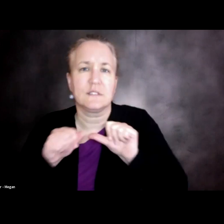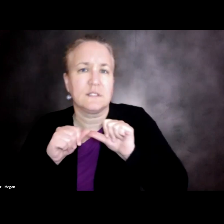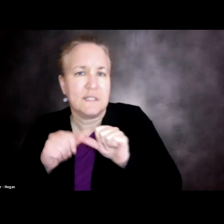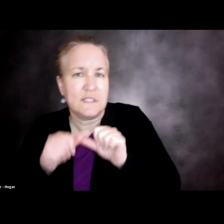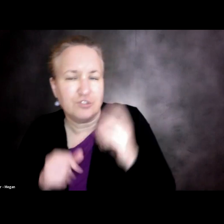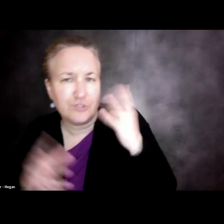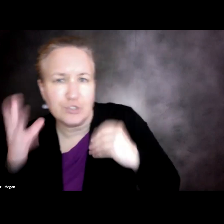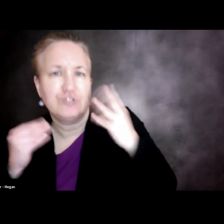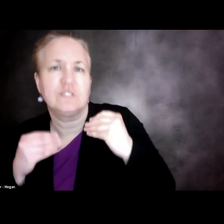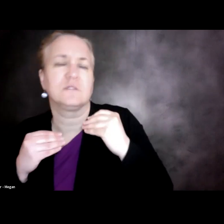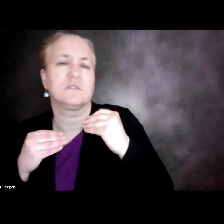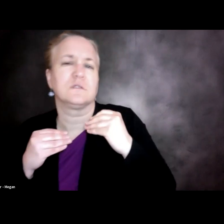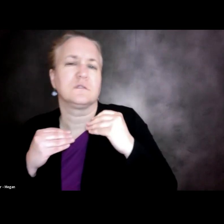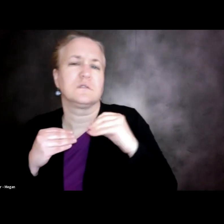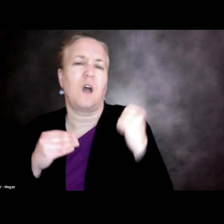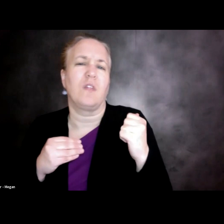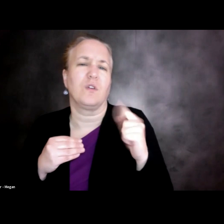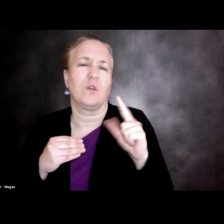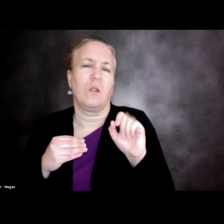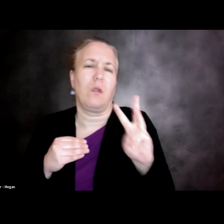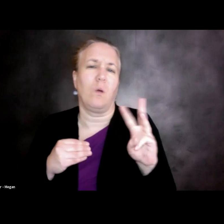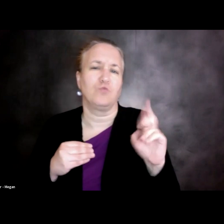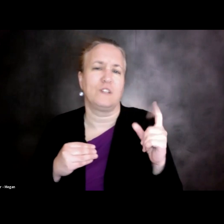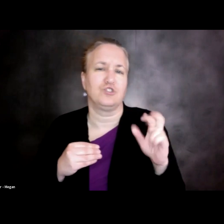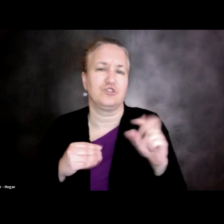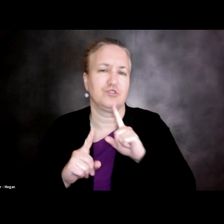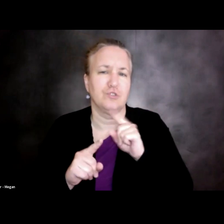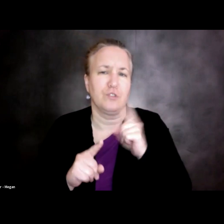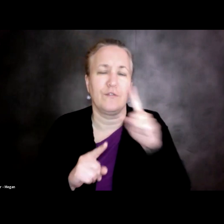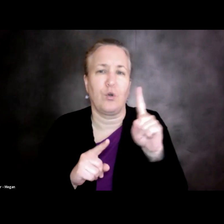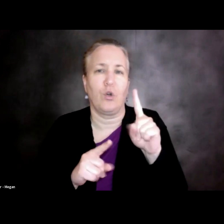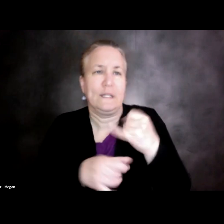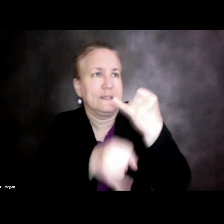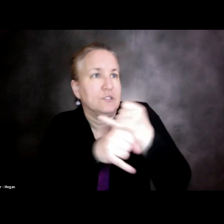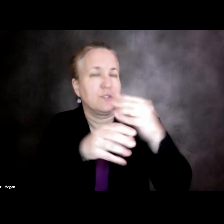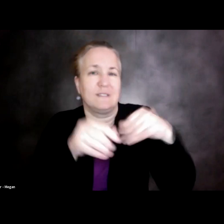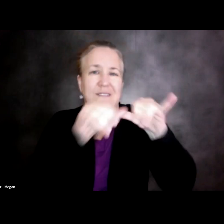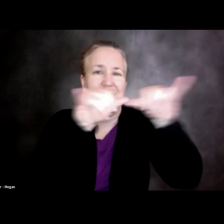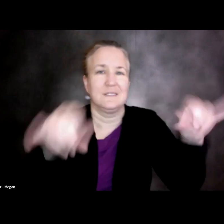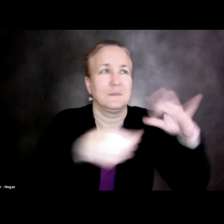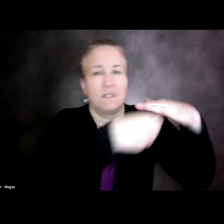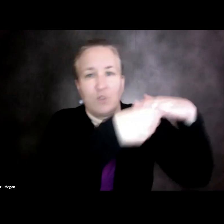and other low register responses to institutions and systems of oppression, we can better